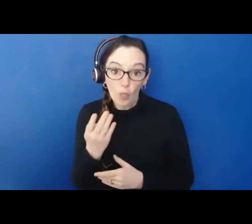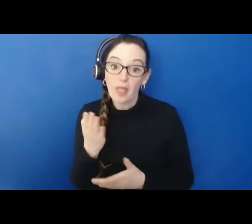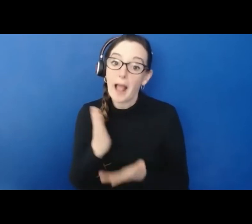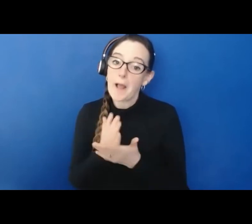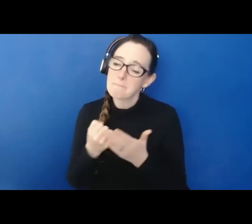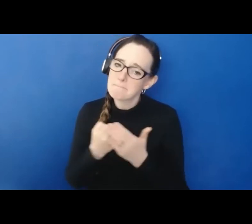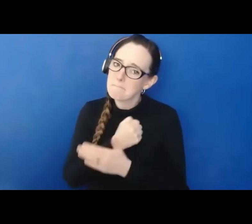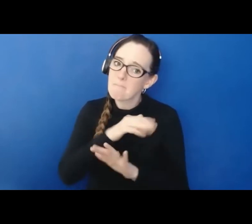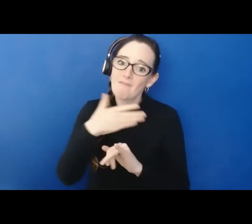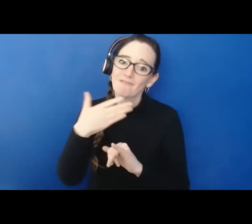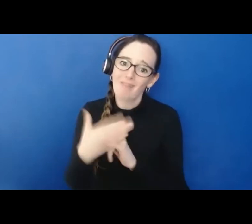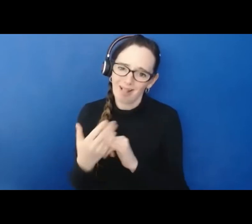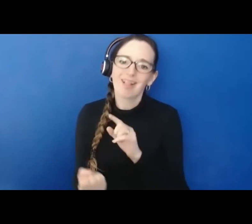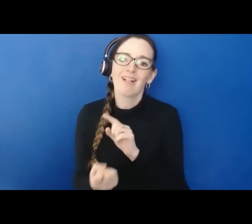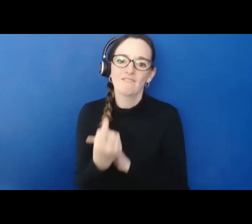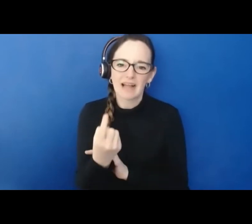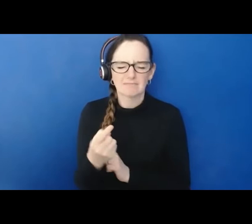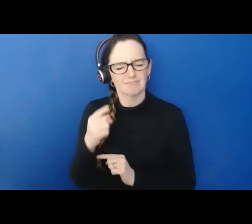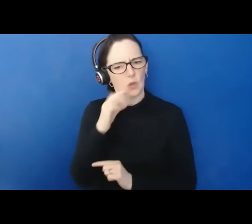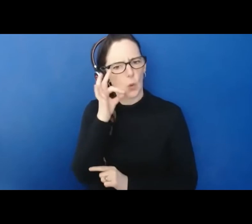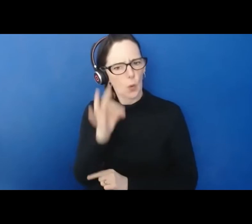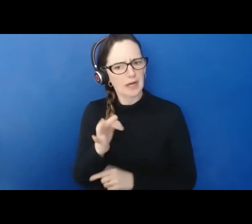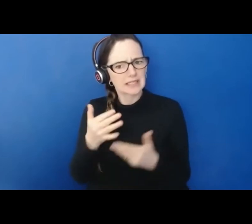pose the question: Is the Future of Public Art Online?